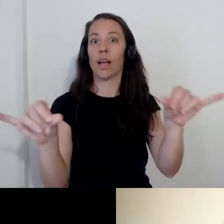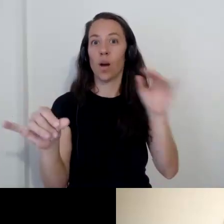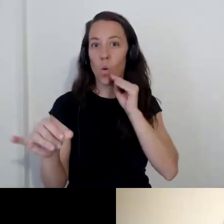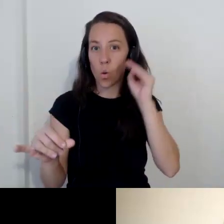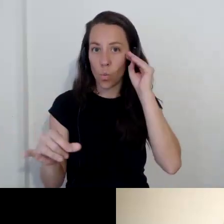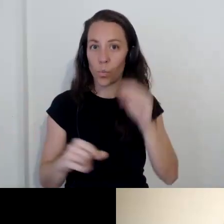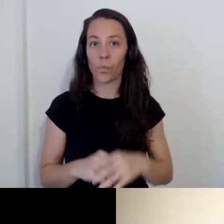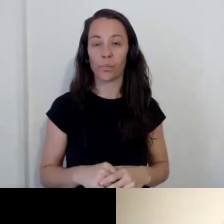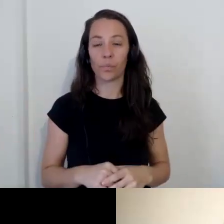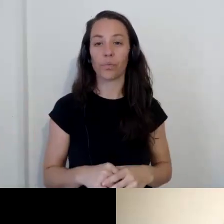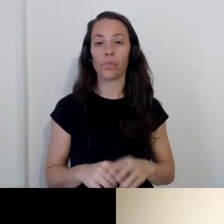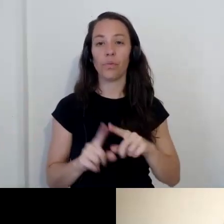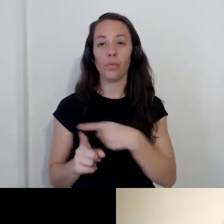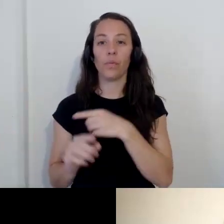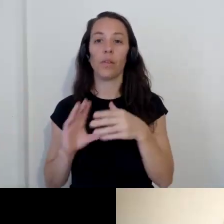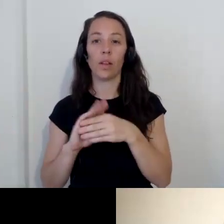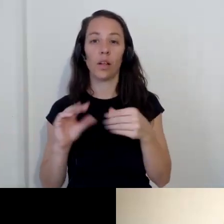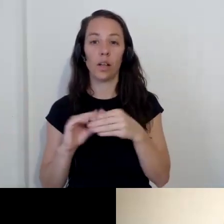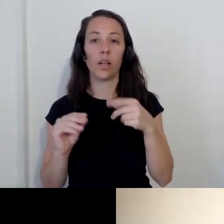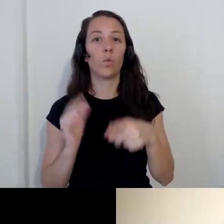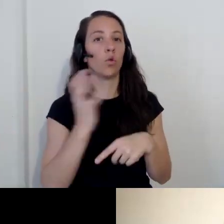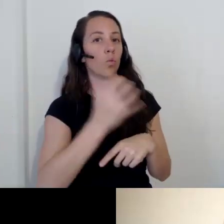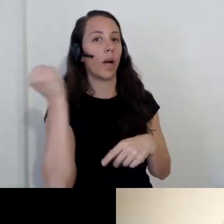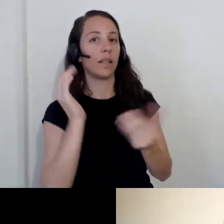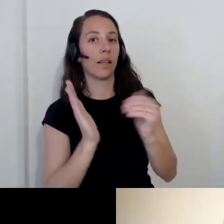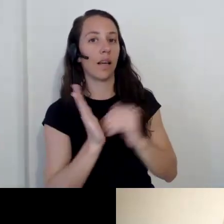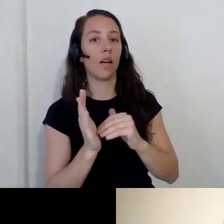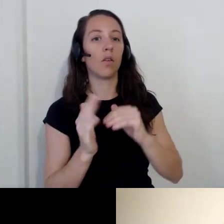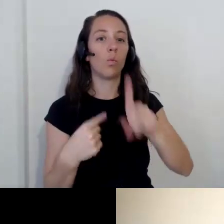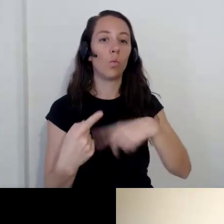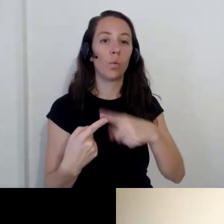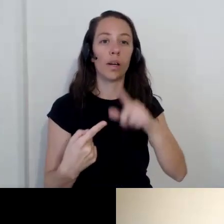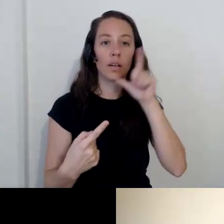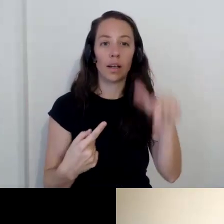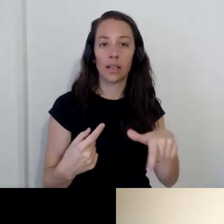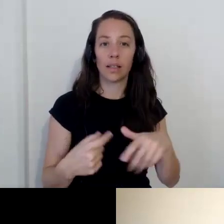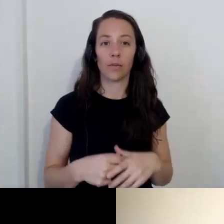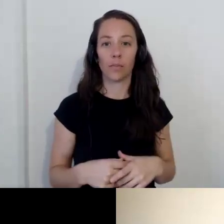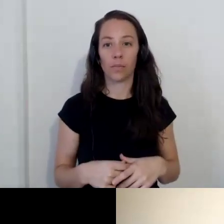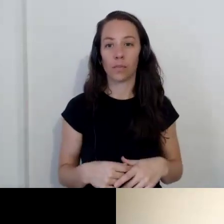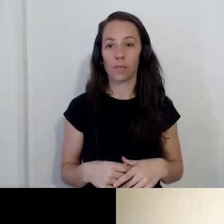But then there's a comment here then it was retracted again when it was no longer needed.